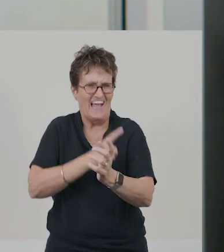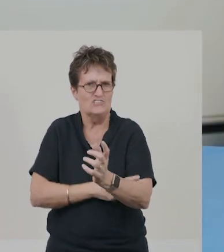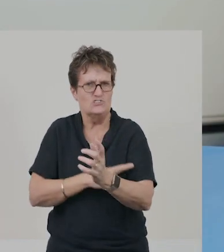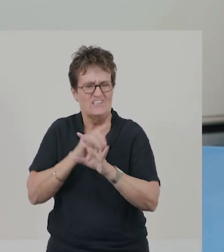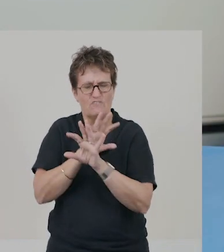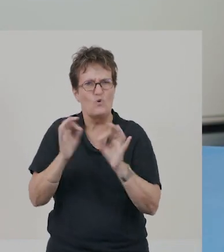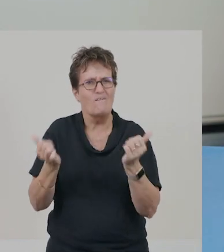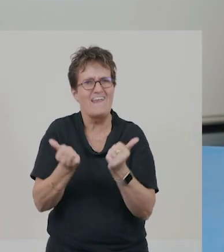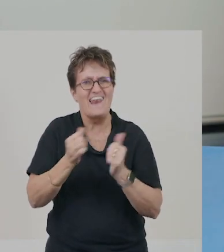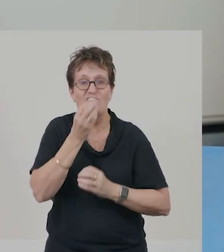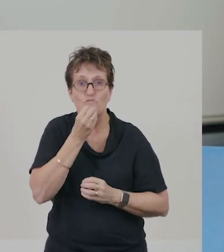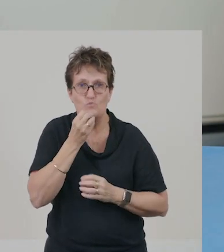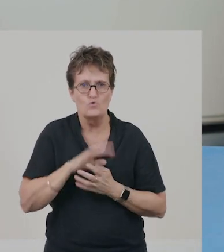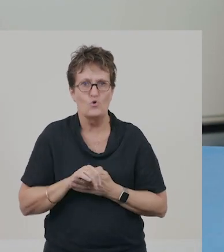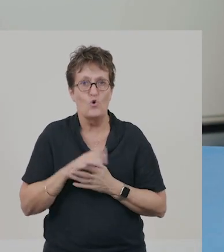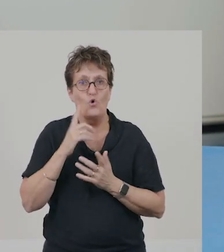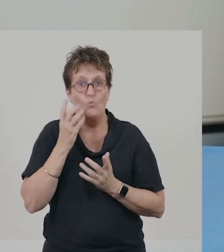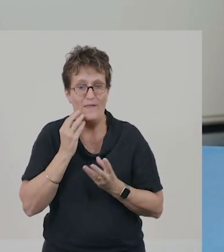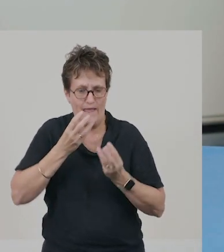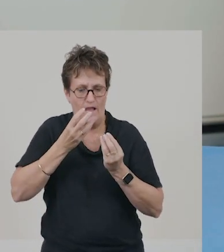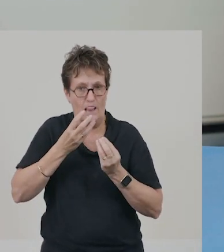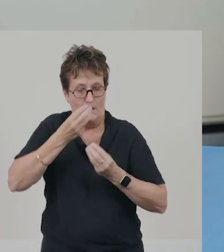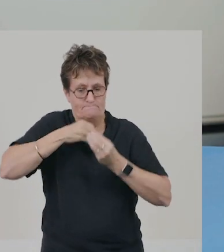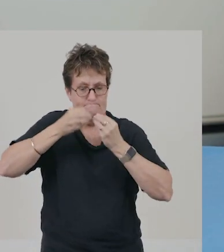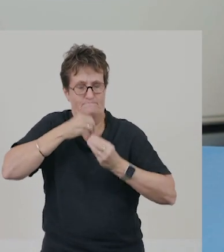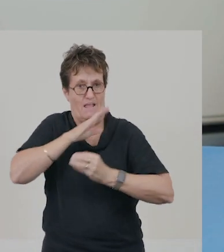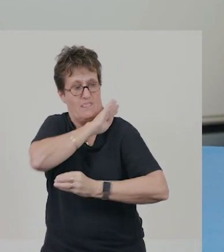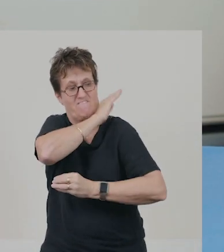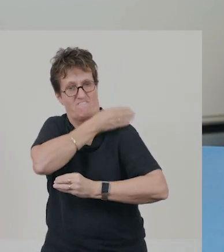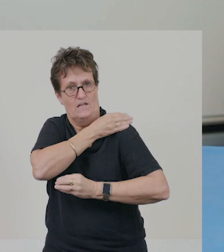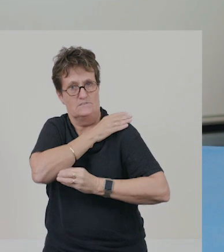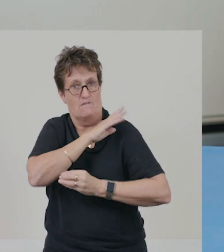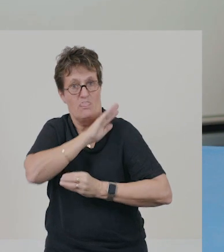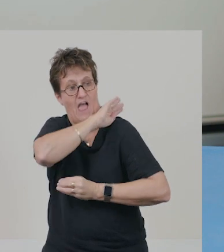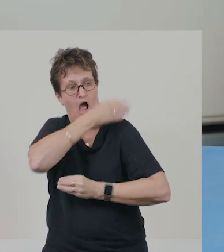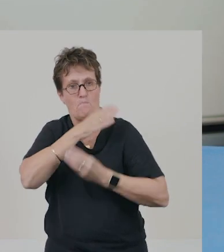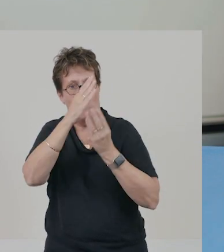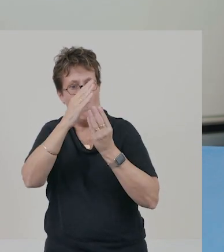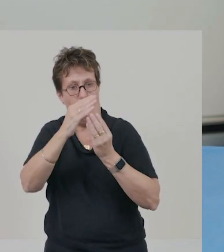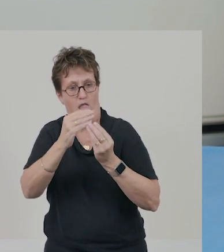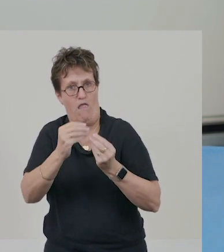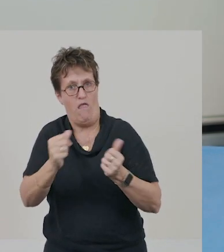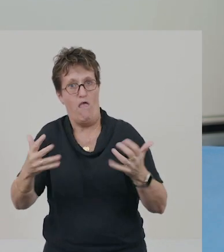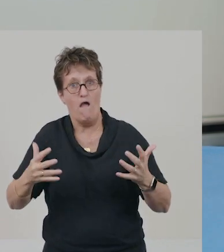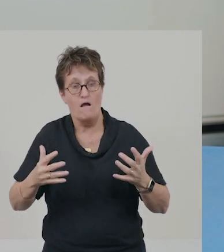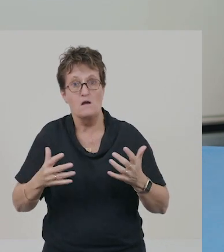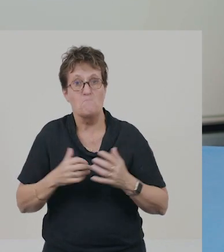In fact, when camels break down this fat into energy, their hump nearly disappears, and flops over.